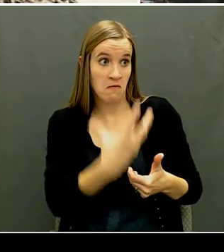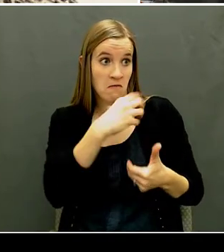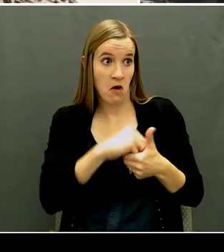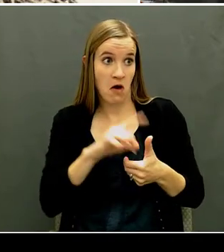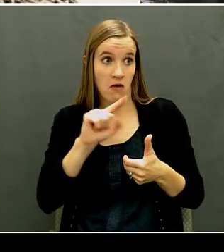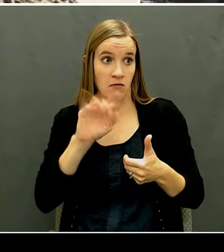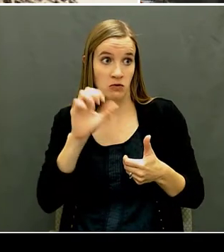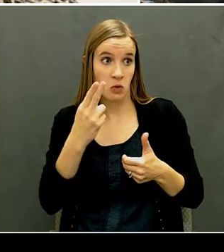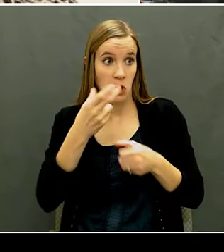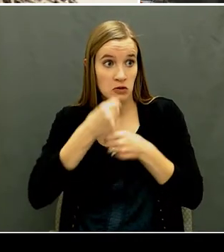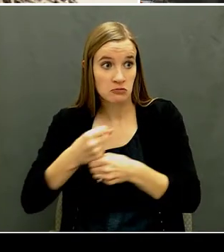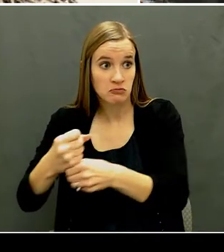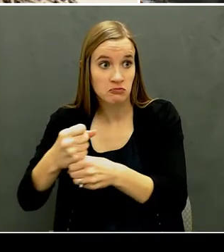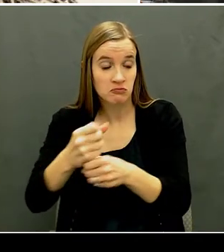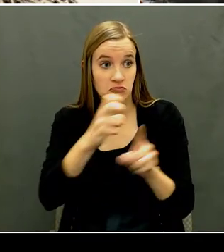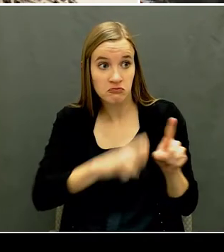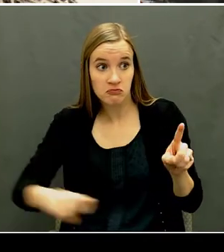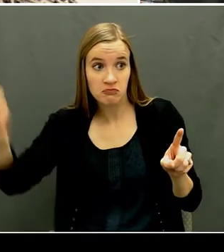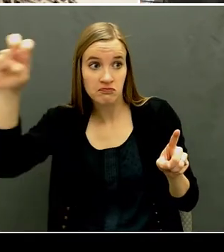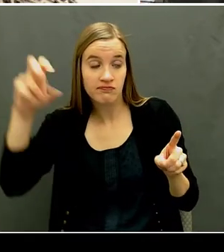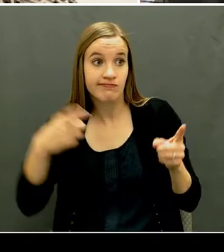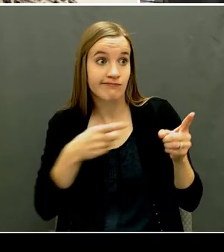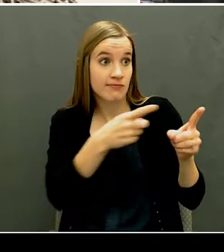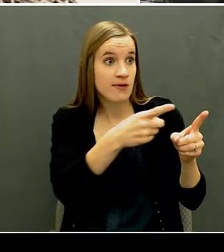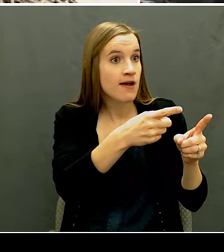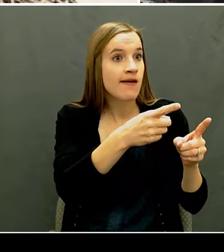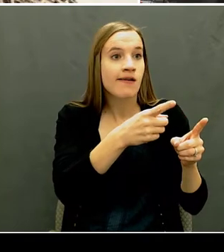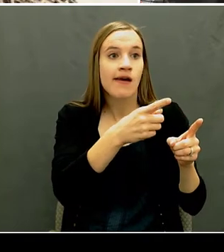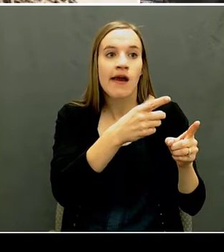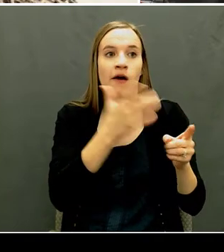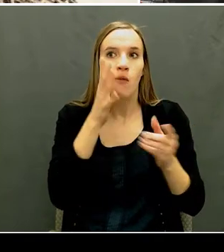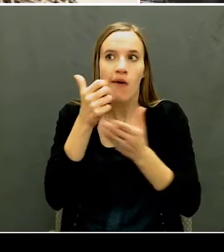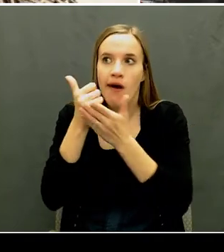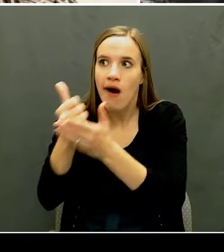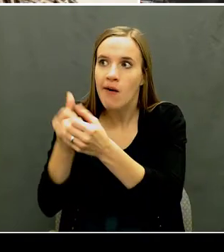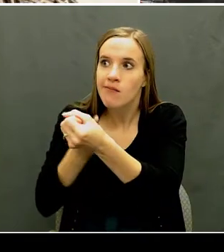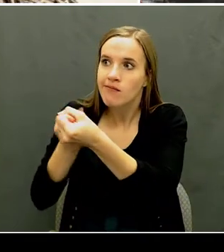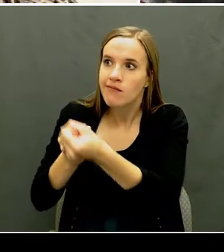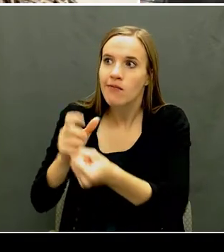is a way for you to build your brand, them to build, Volkswagen and do their thing around their